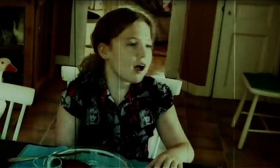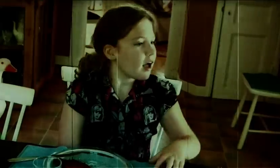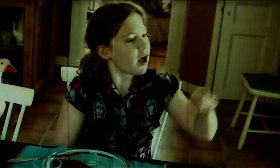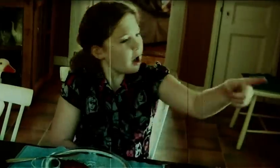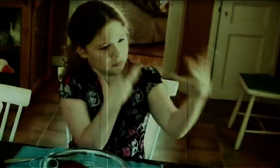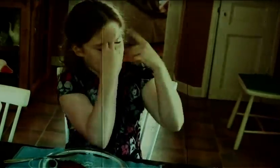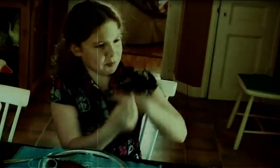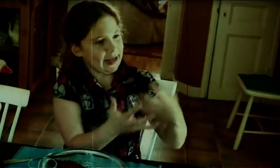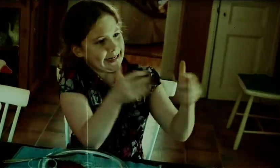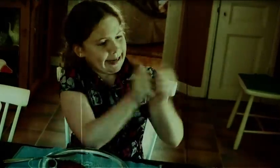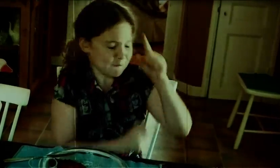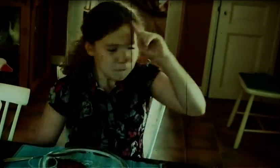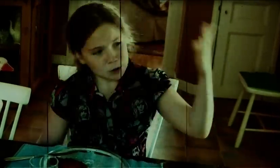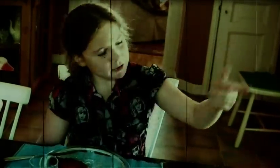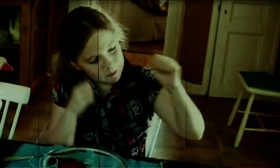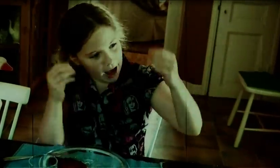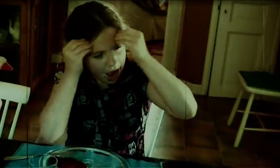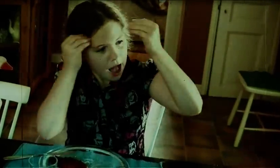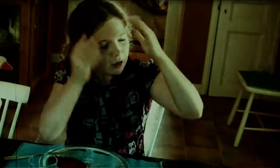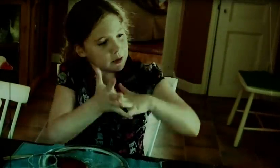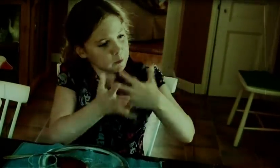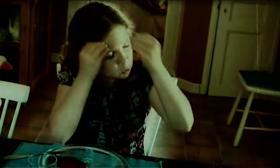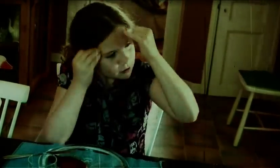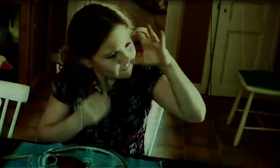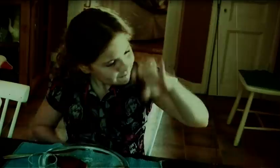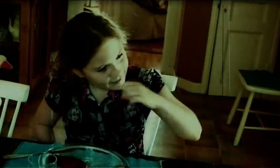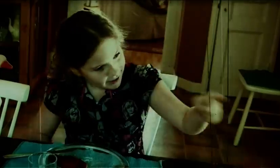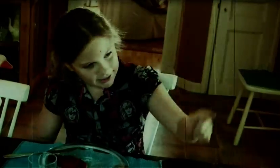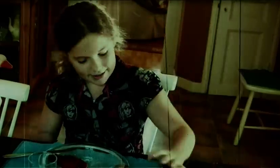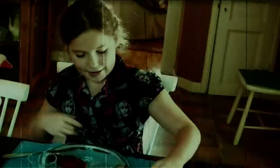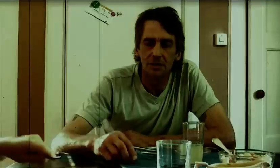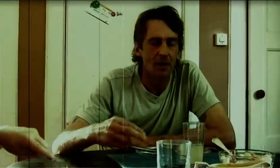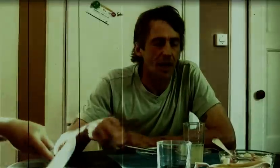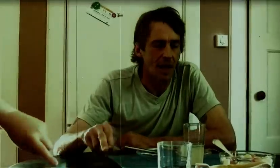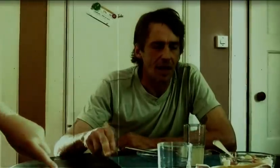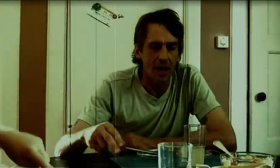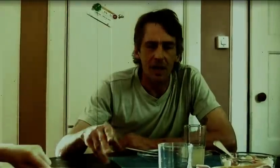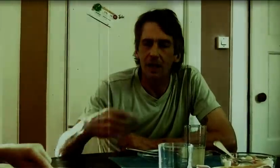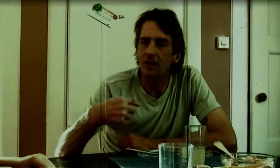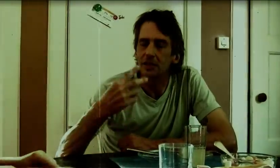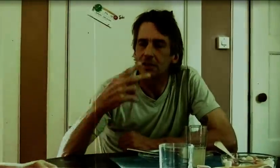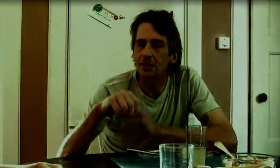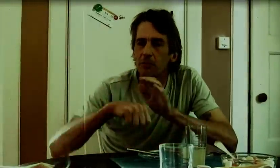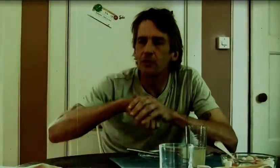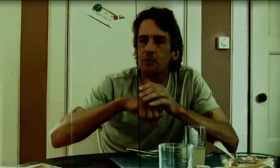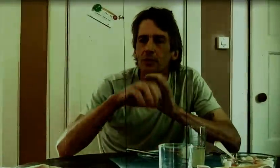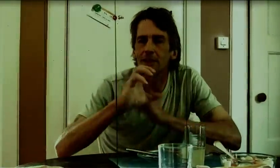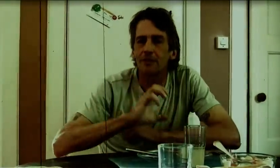You never understand what I say, you must go on sign language course tonight. No, tonight I'll watch soccer.